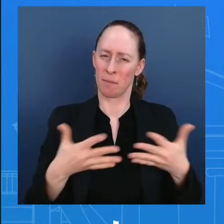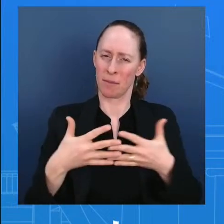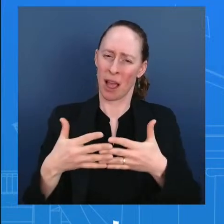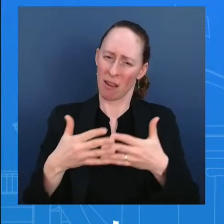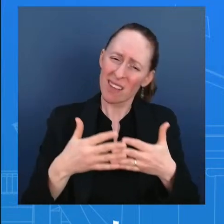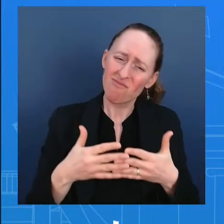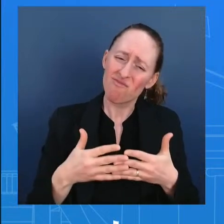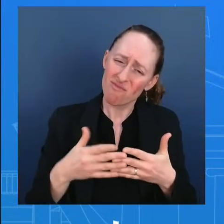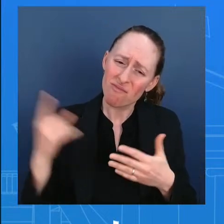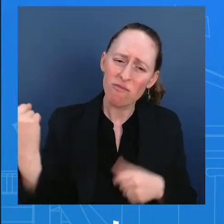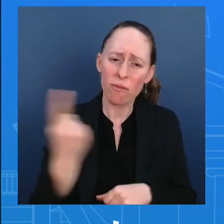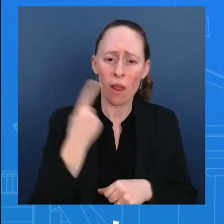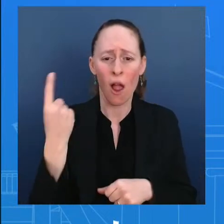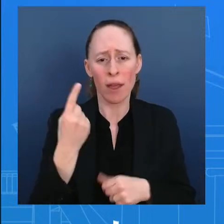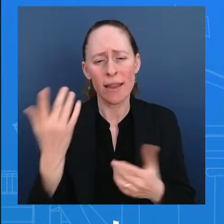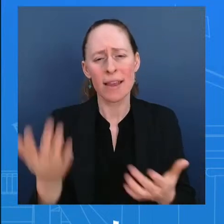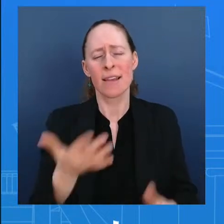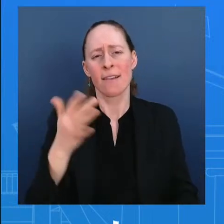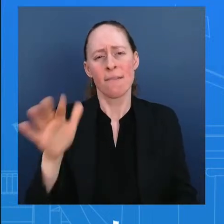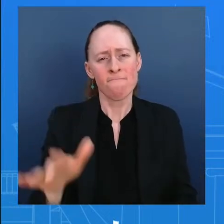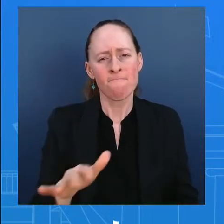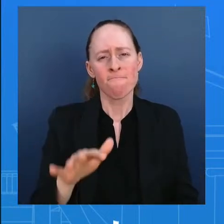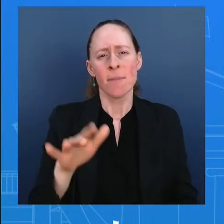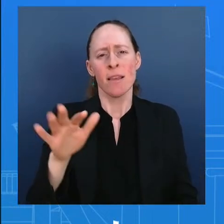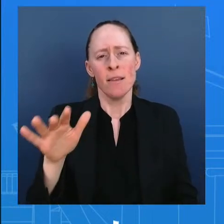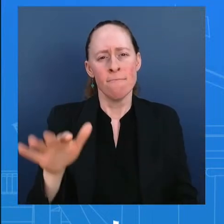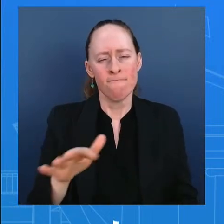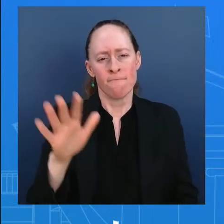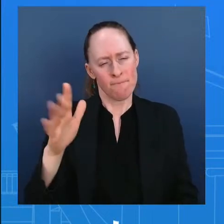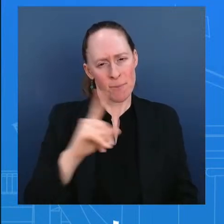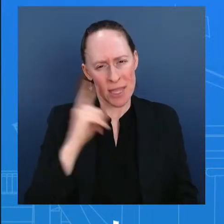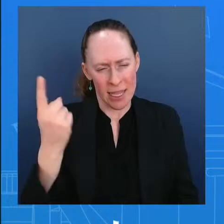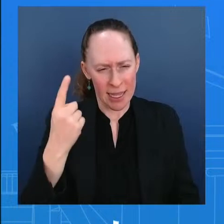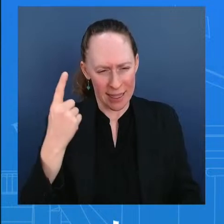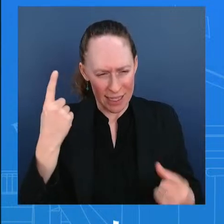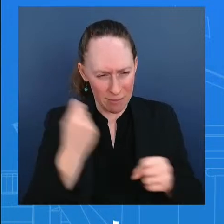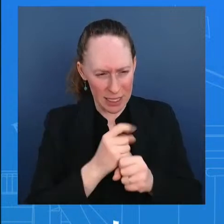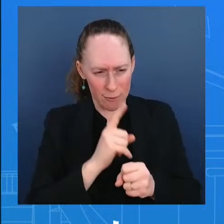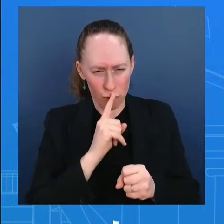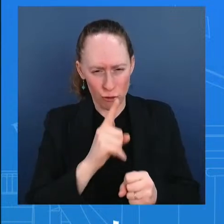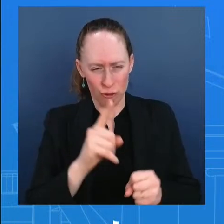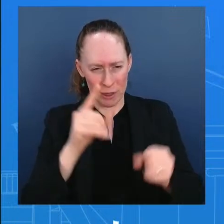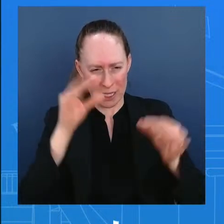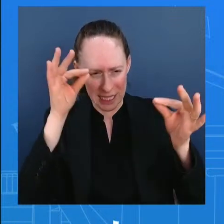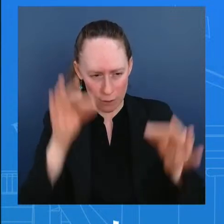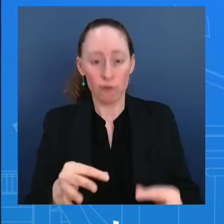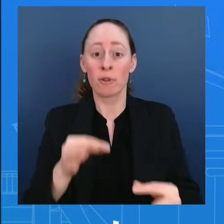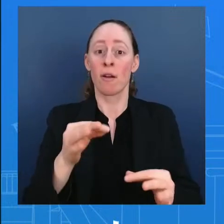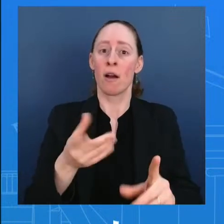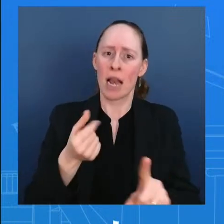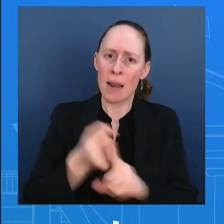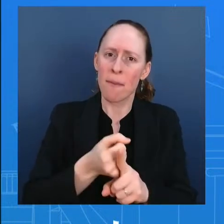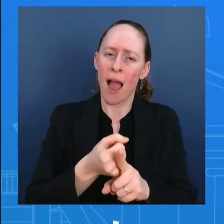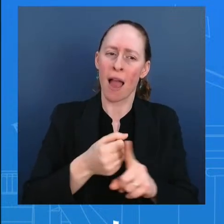a lot of focus and wanting to continue to make sure we uplifted, certainly, union workers. And that’s what you’ve seen from this president.